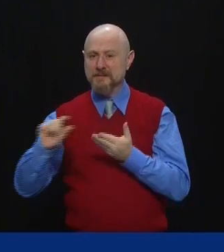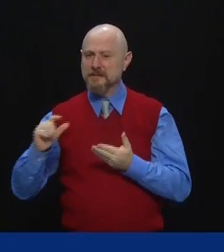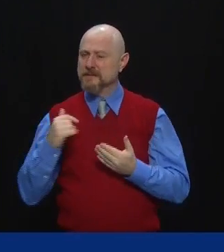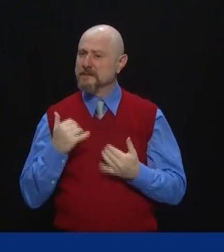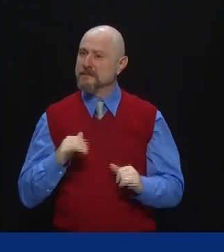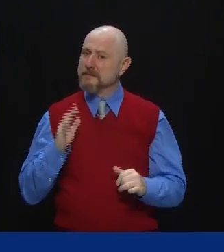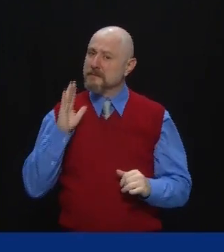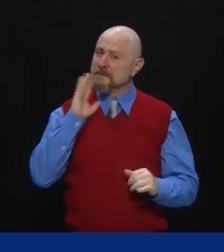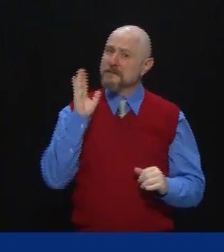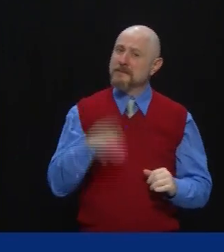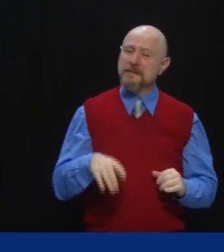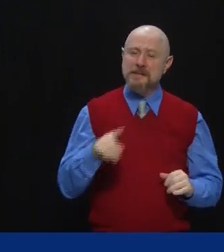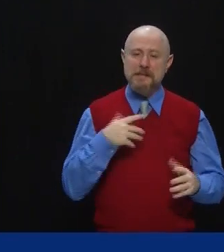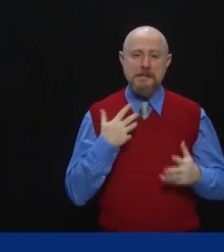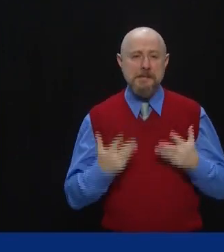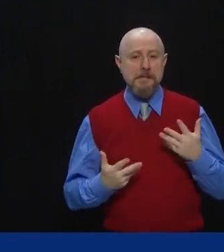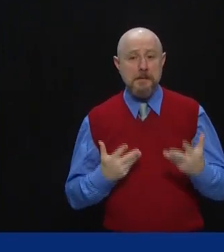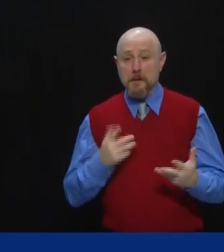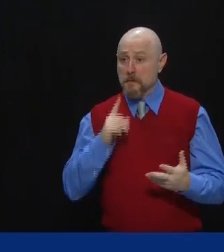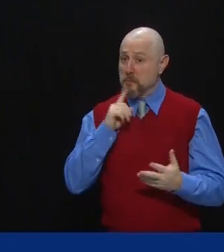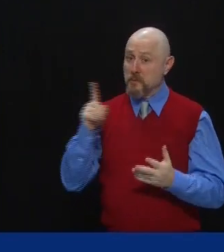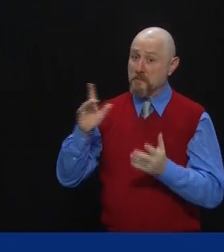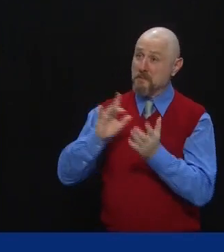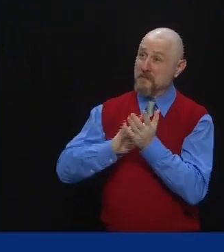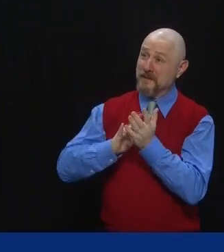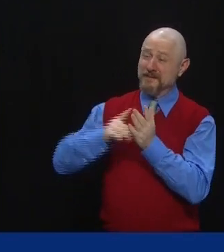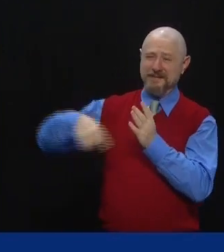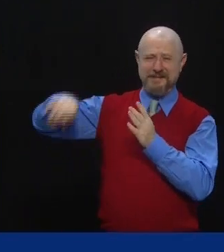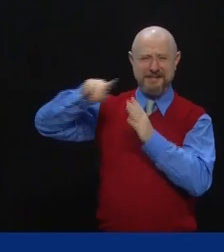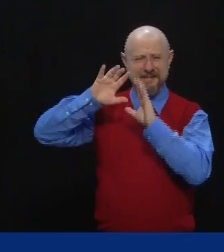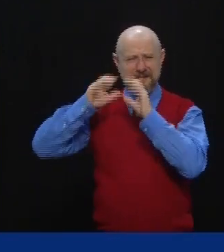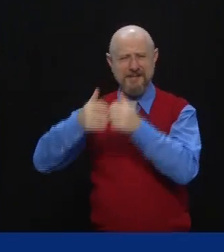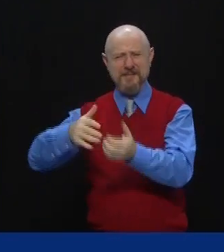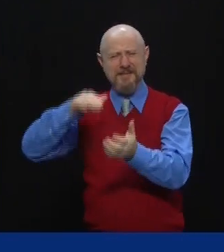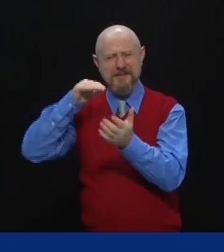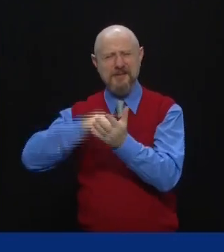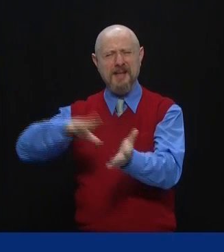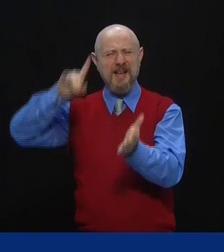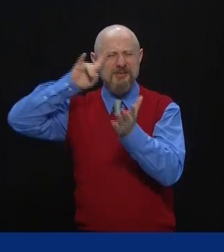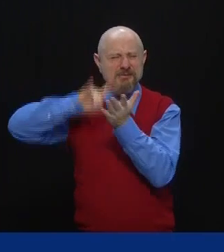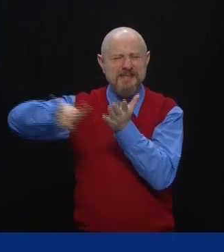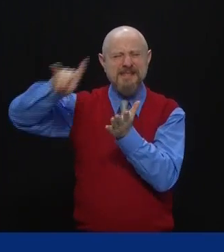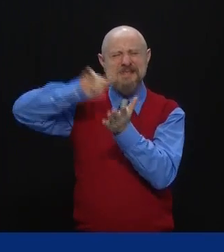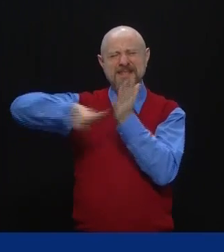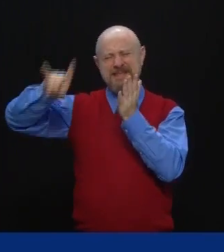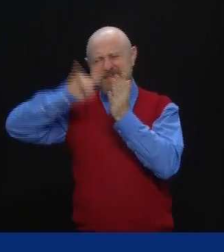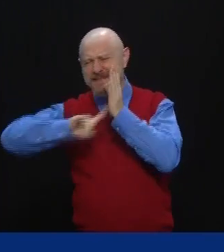WOULD TAKE TWO TO FOUR YEARS TO DEVELOP EVEN ON A RAPID PACE.